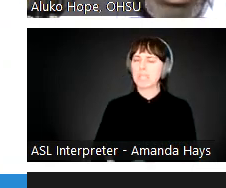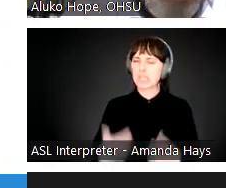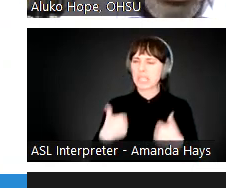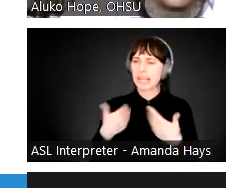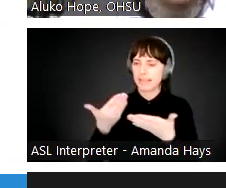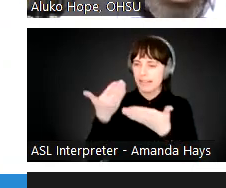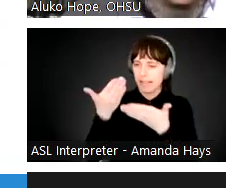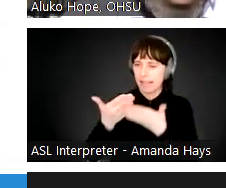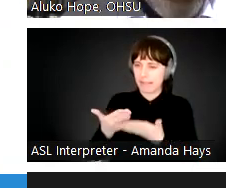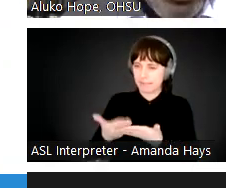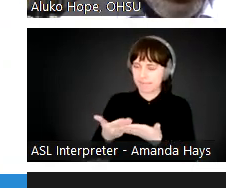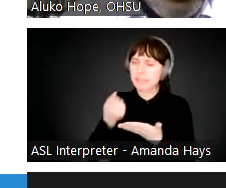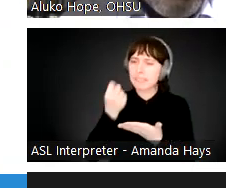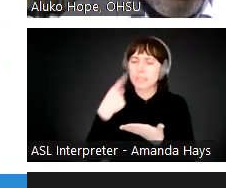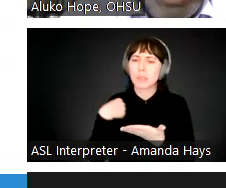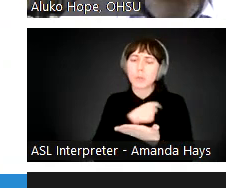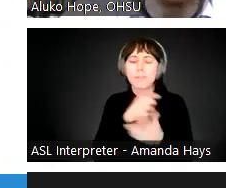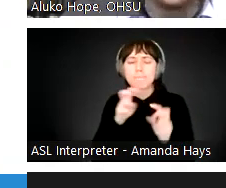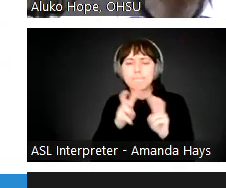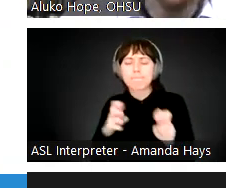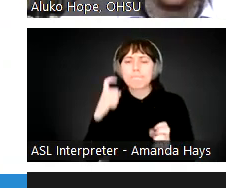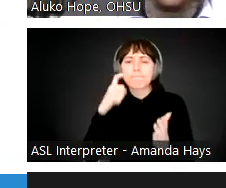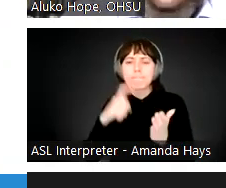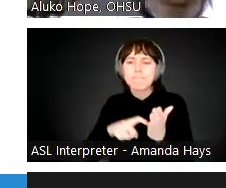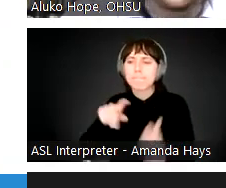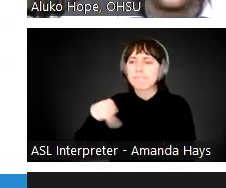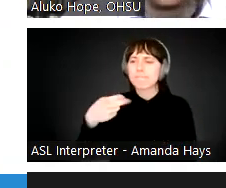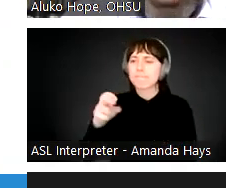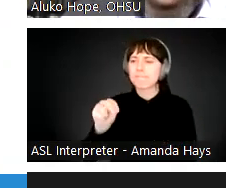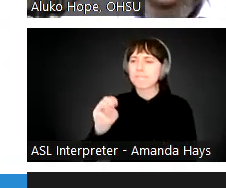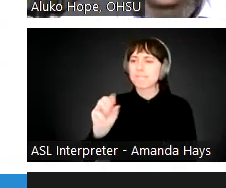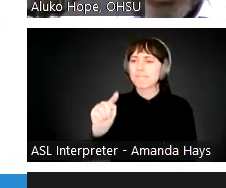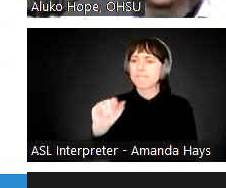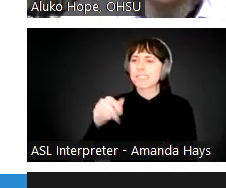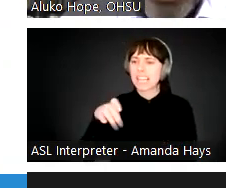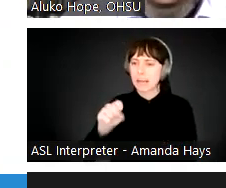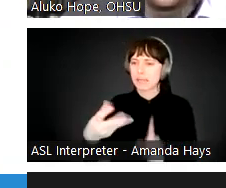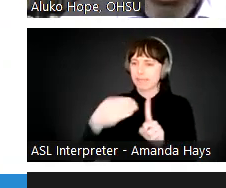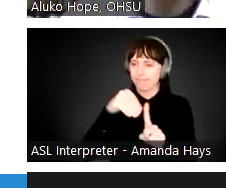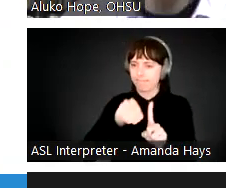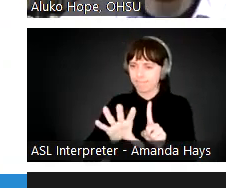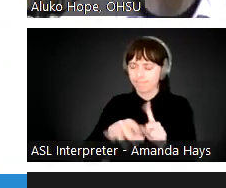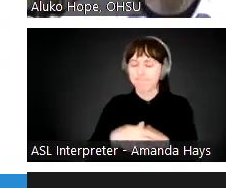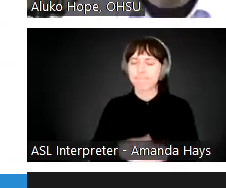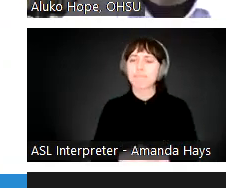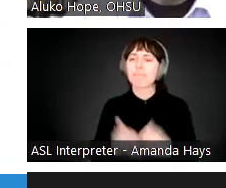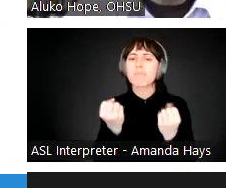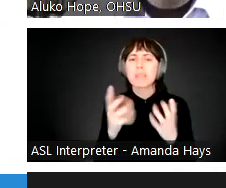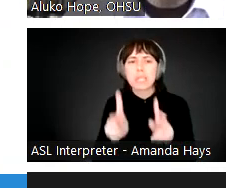seeing some phenotypes. Right? Lots of people have post-COVID complications that are very simple and very common,